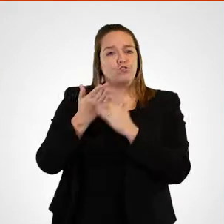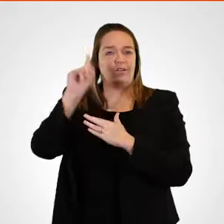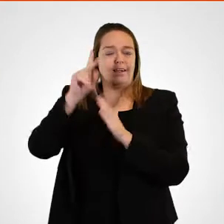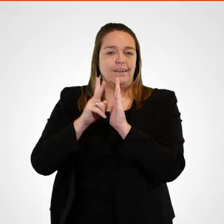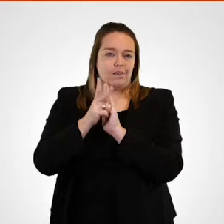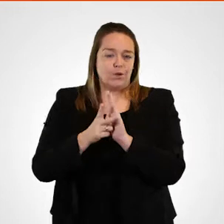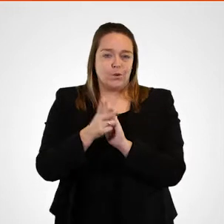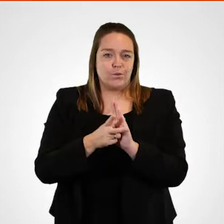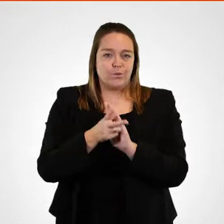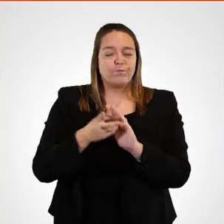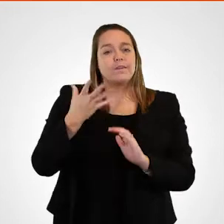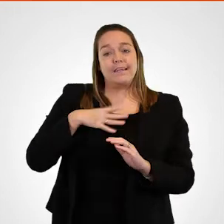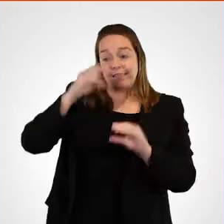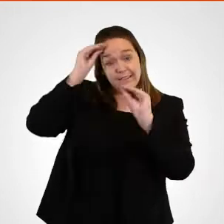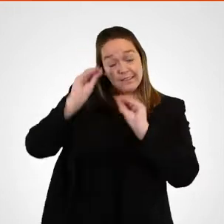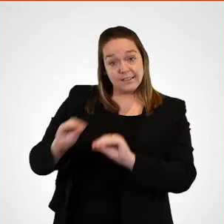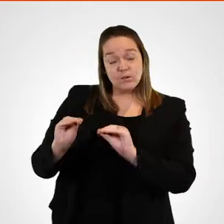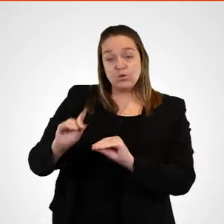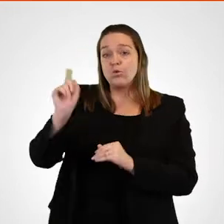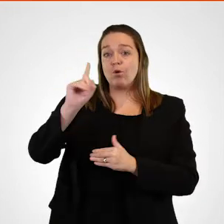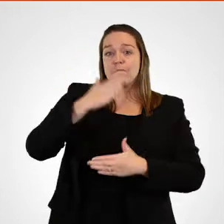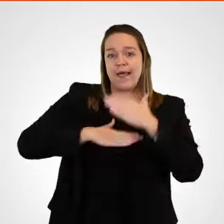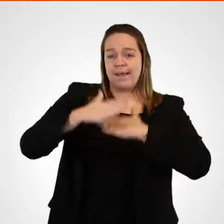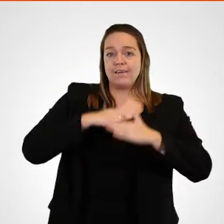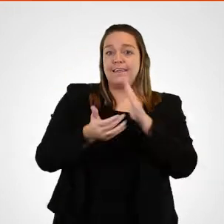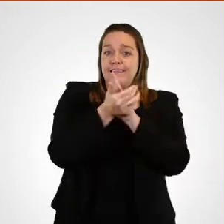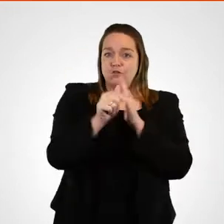that we want to teach what are the behaviours that skilled readers do before,